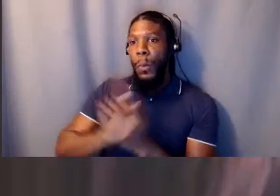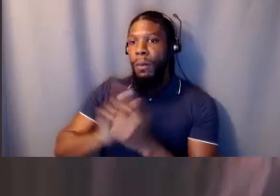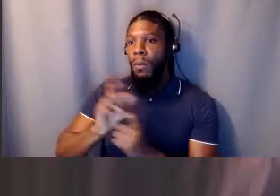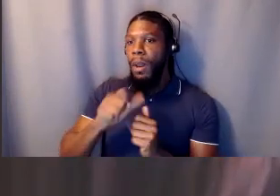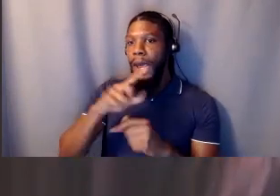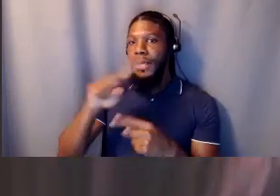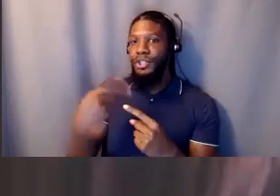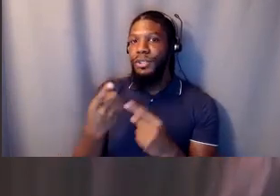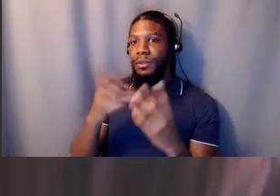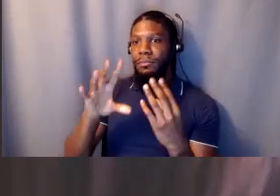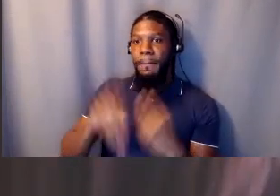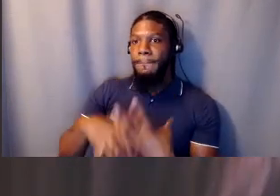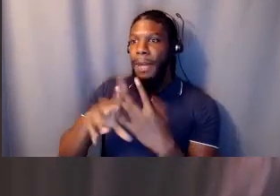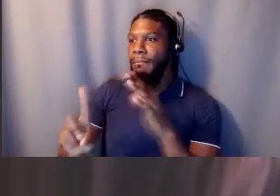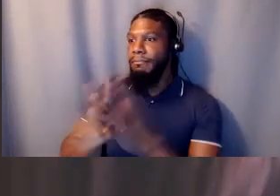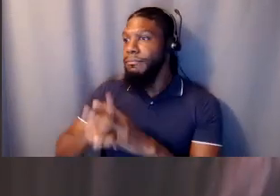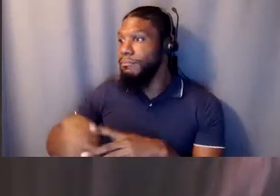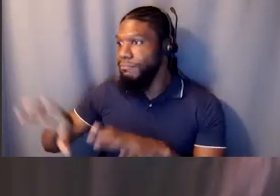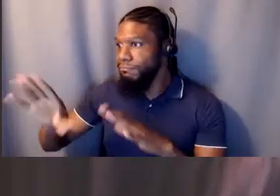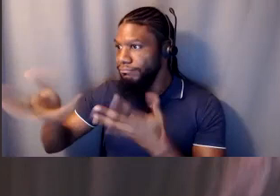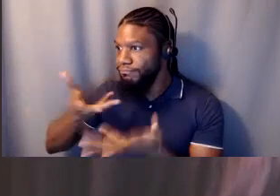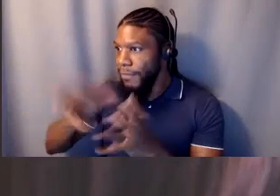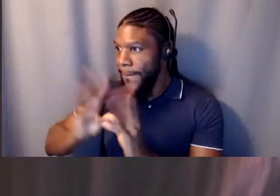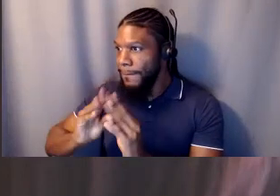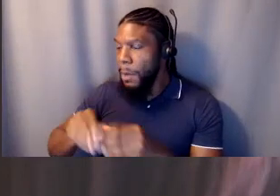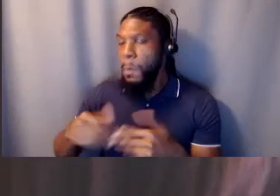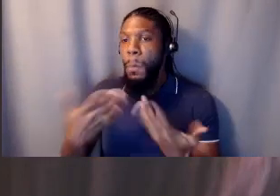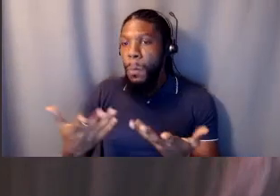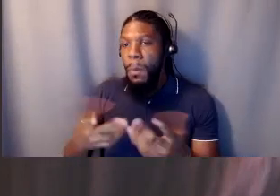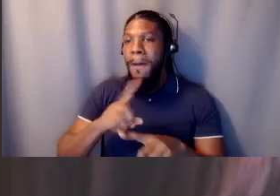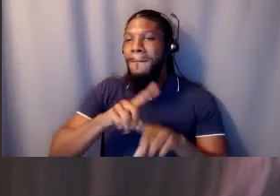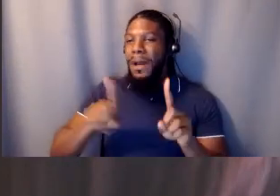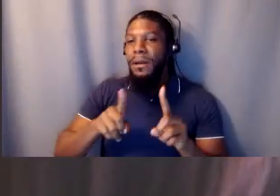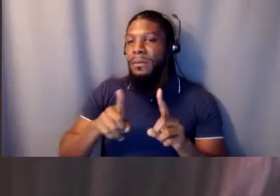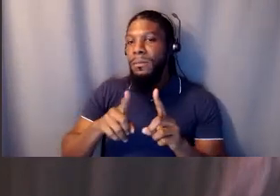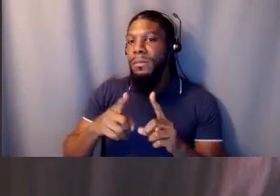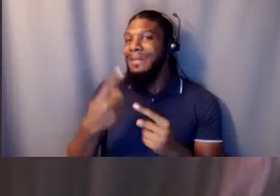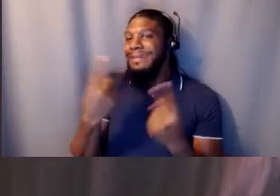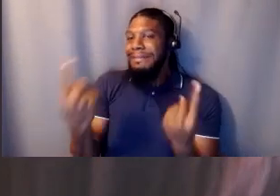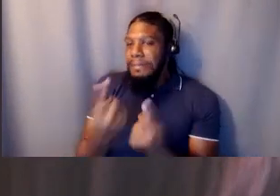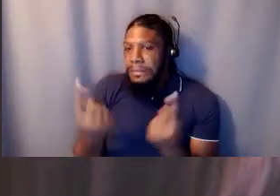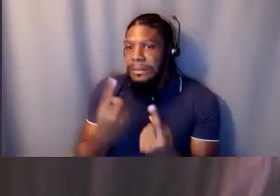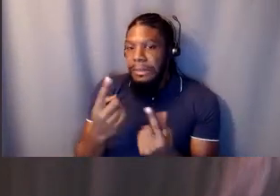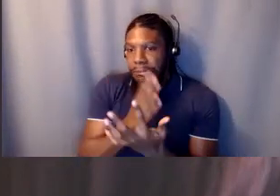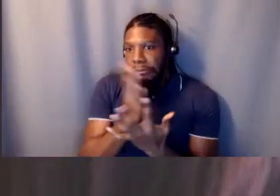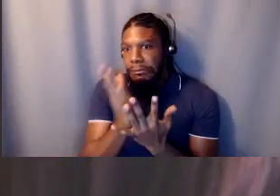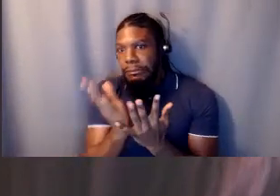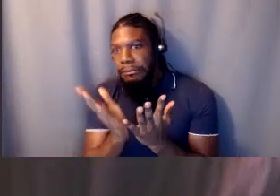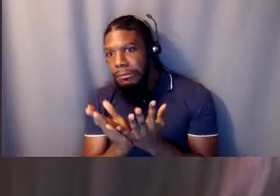The same thing for synchronous: scheduled versus drop-in, etc. There are many different forms that our tutoring can take.